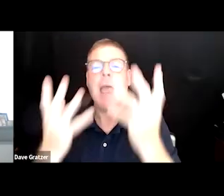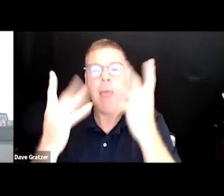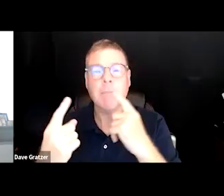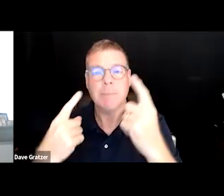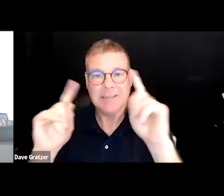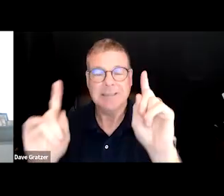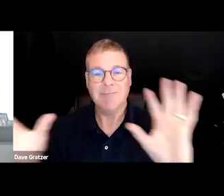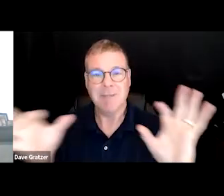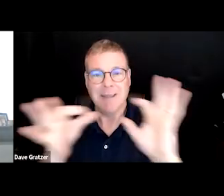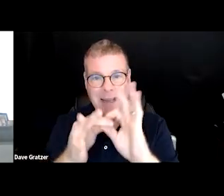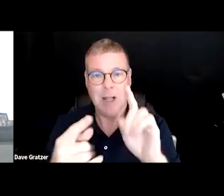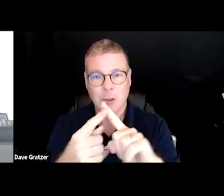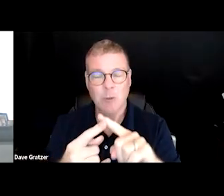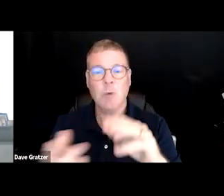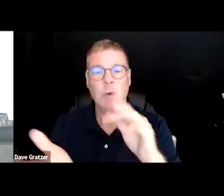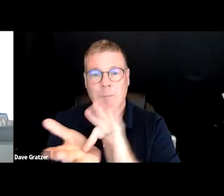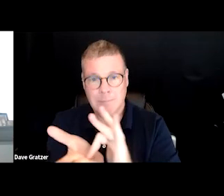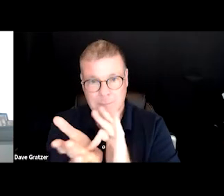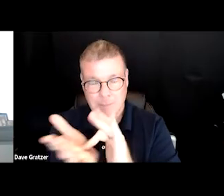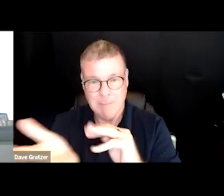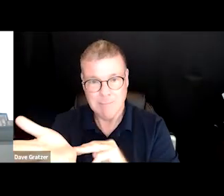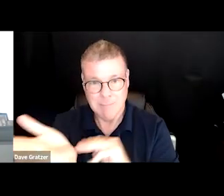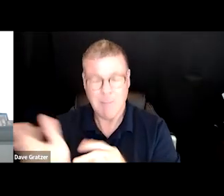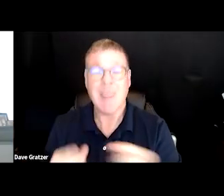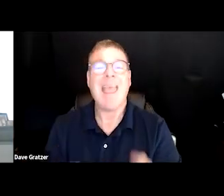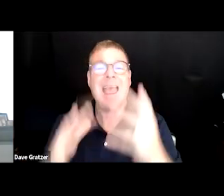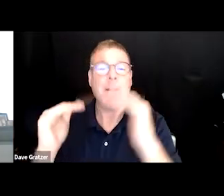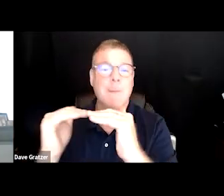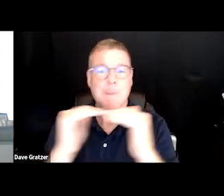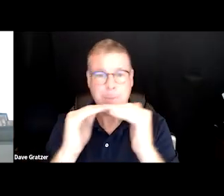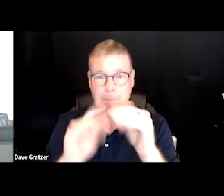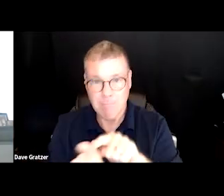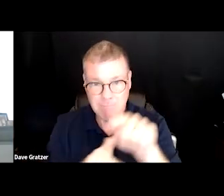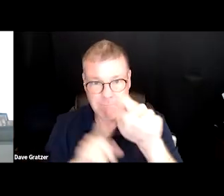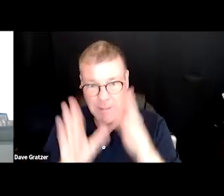to a treatment provider? How many were connected to a peer specialist? How many continued treatment?